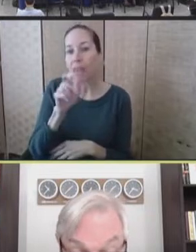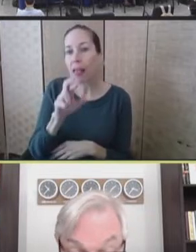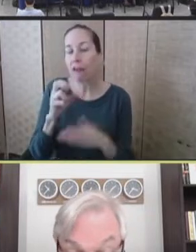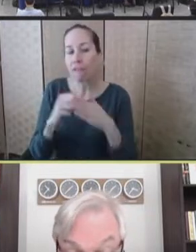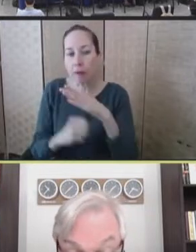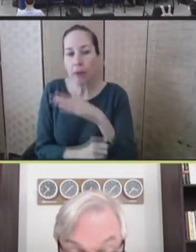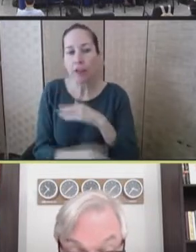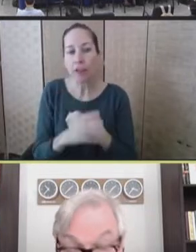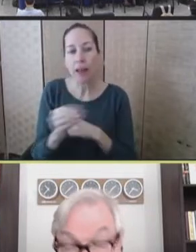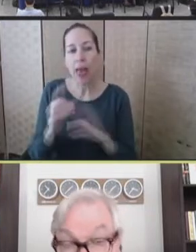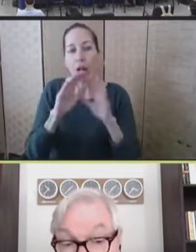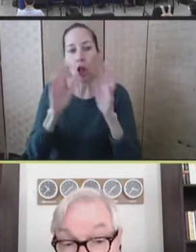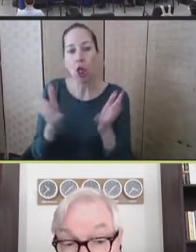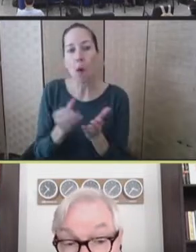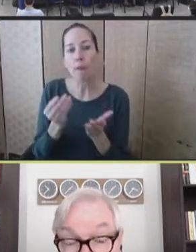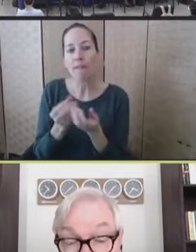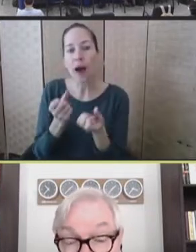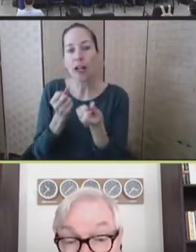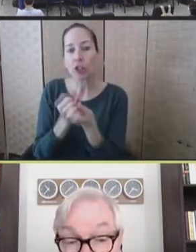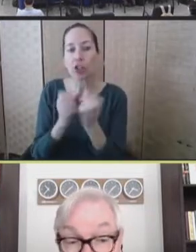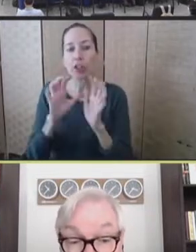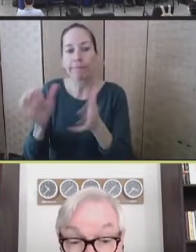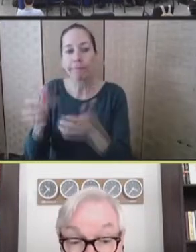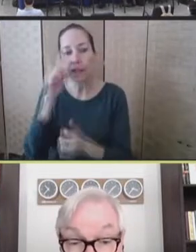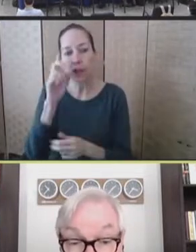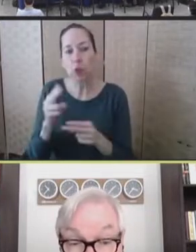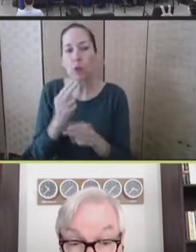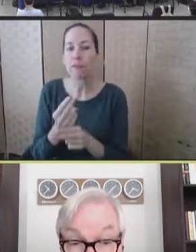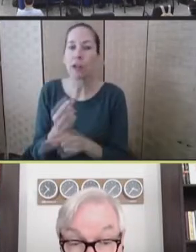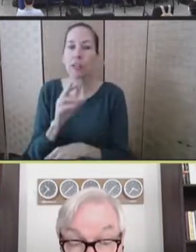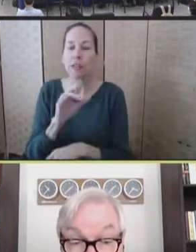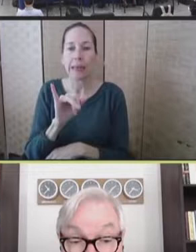for Universal Influenza Vaccine have all been supporters of this activity.